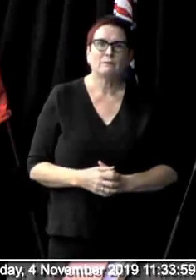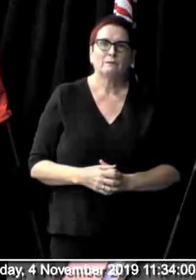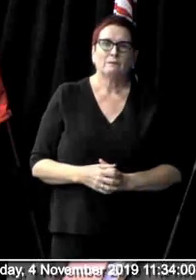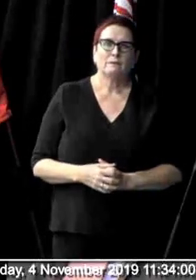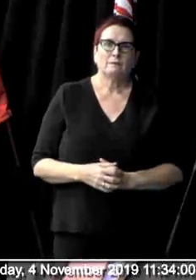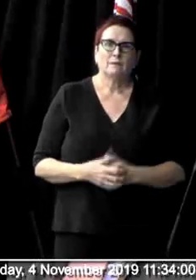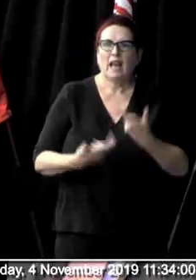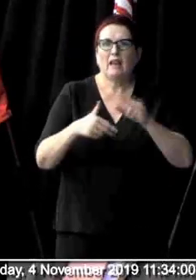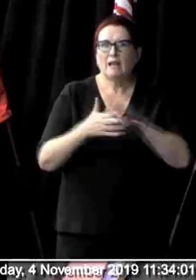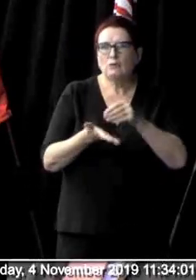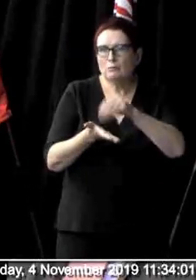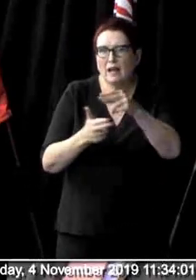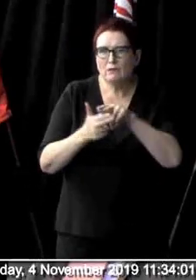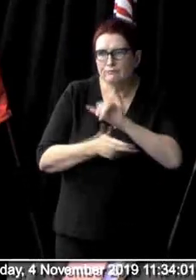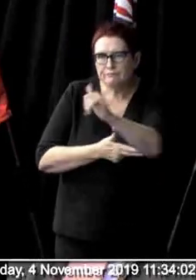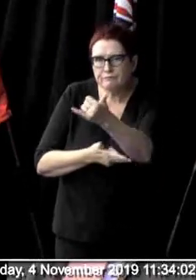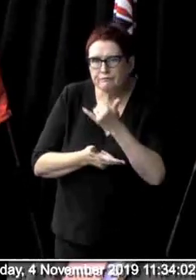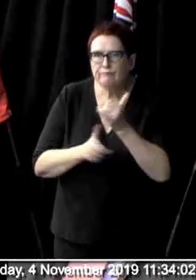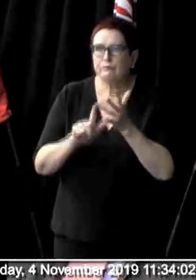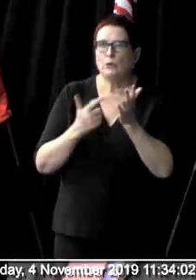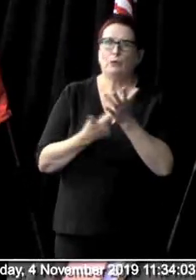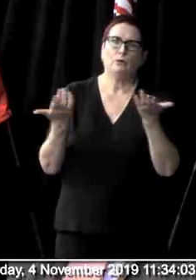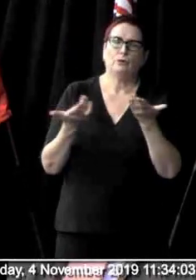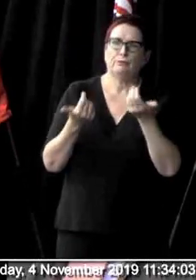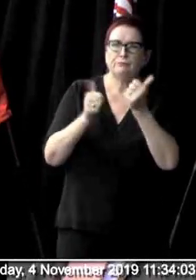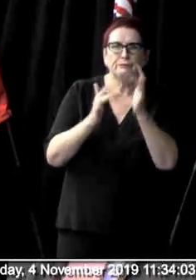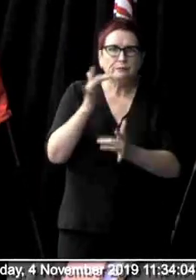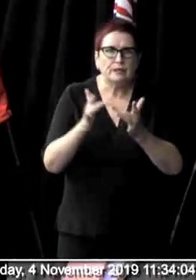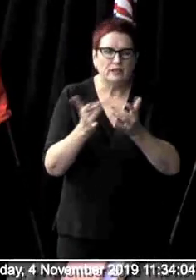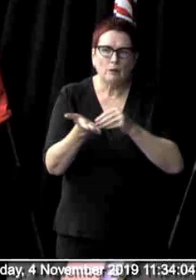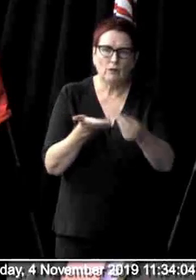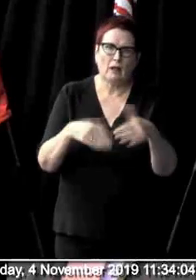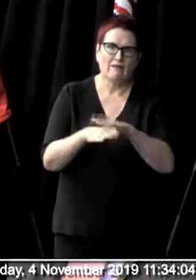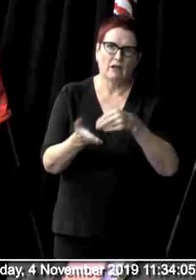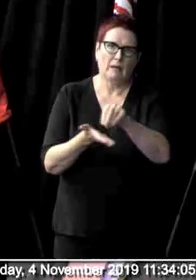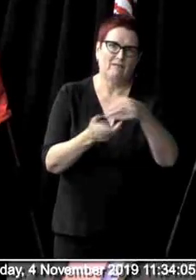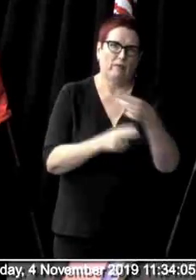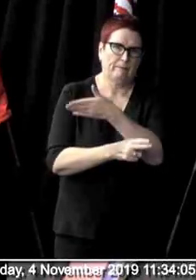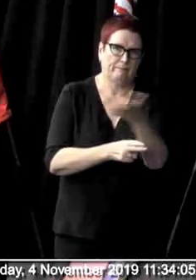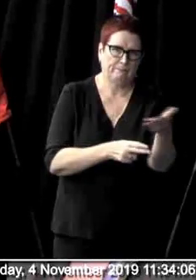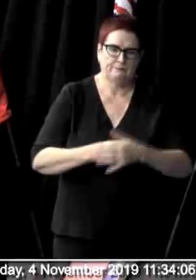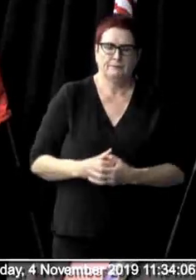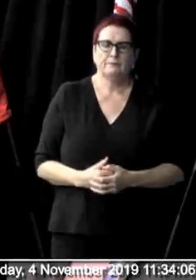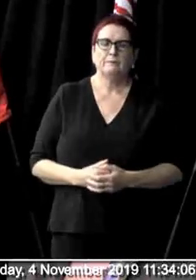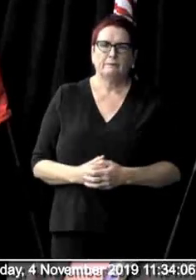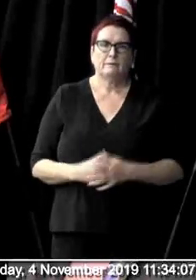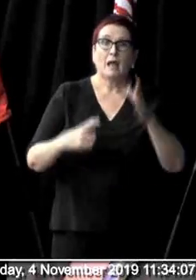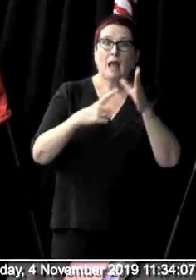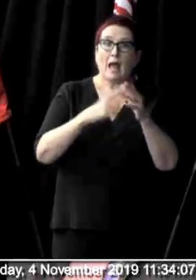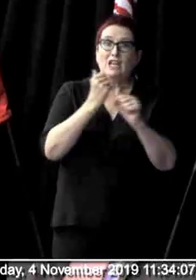associated with formal engagement with the Commission. The Attorney-General’s Department has also funded National Legal Aid